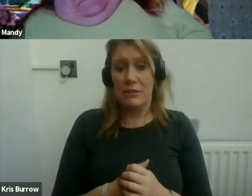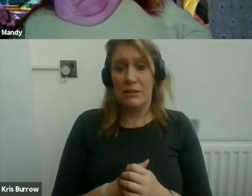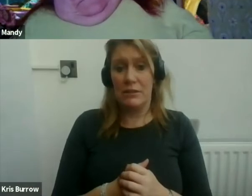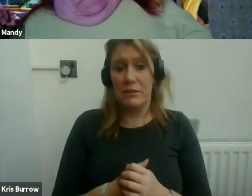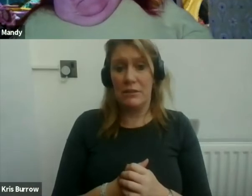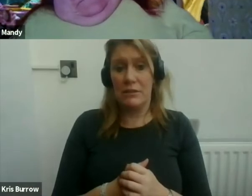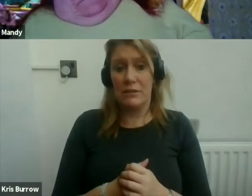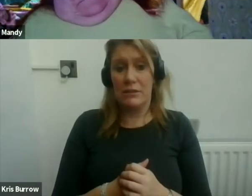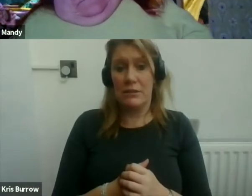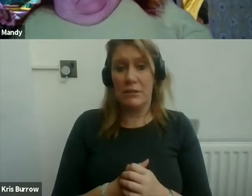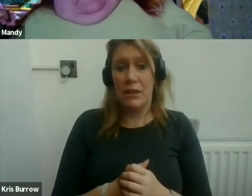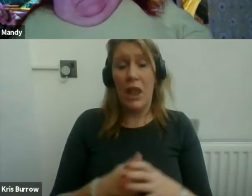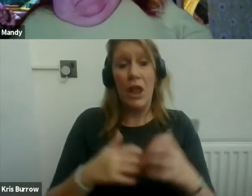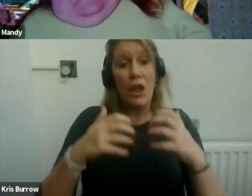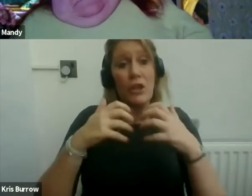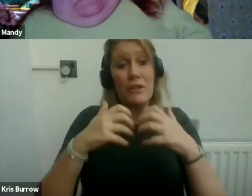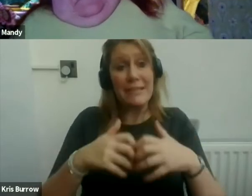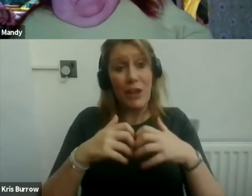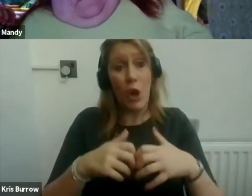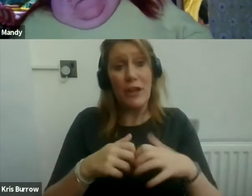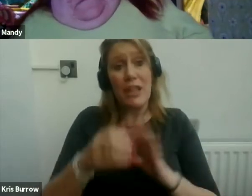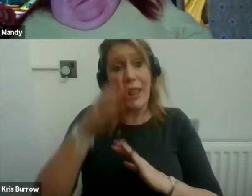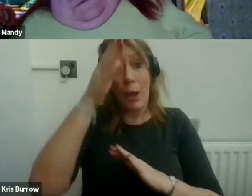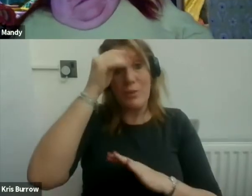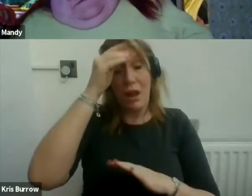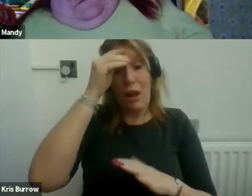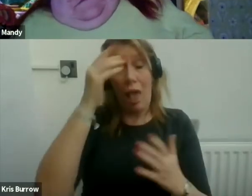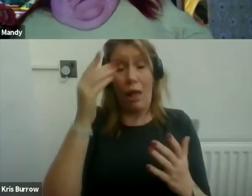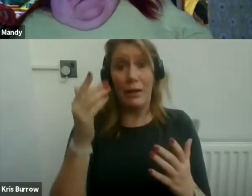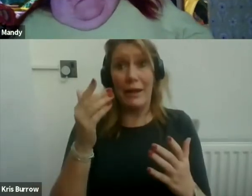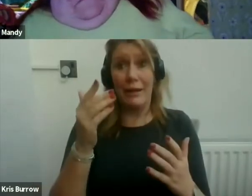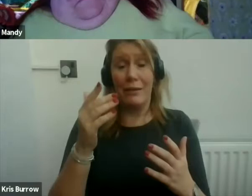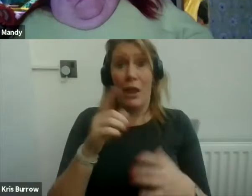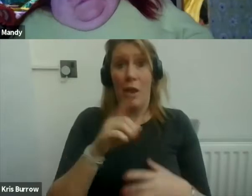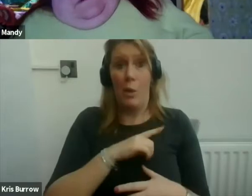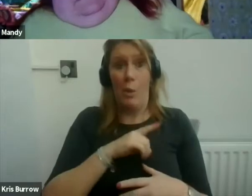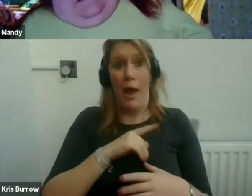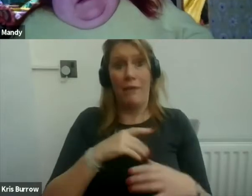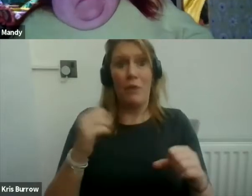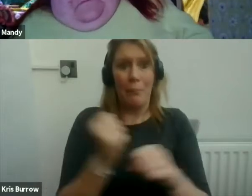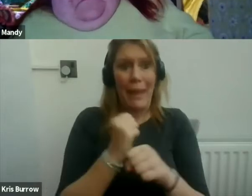technology, that was a learning curve, really, in terms of making the piece. And